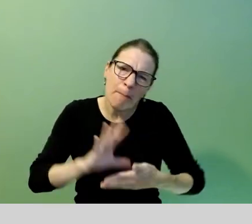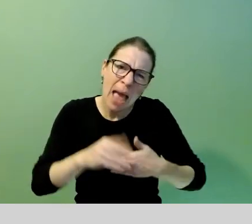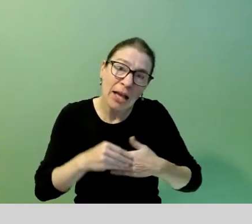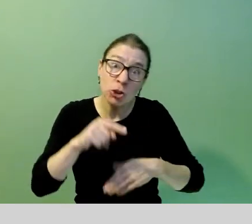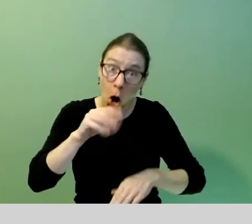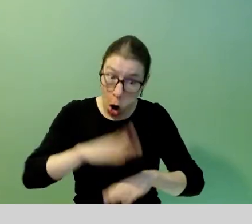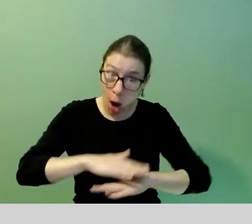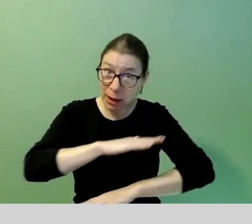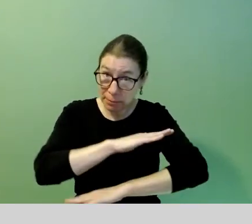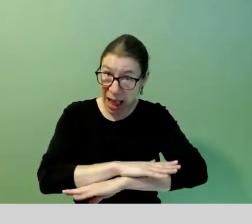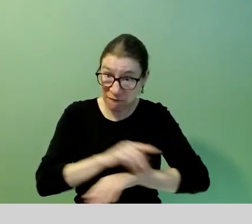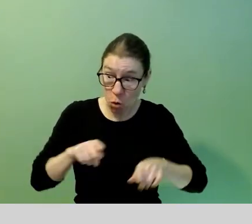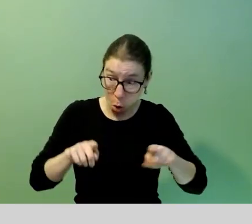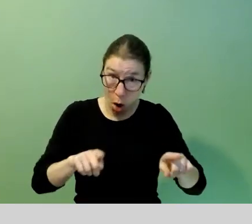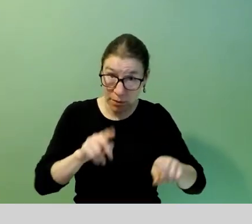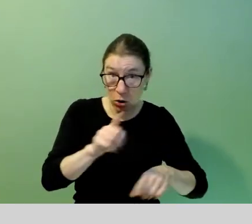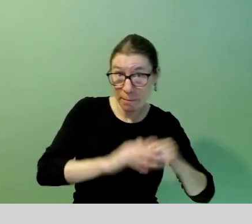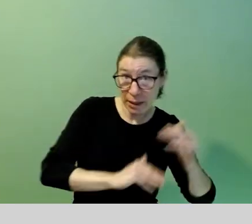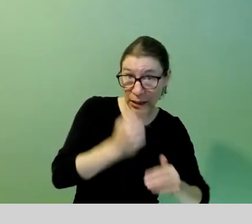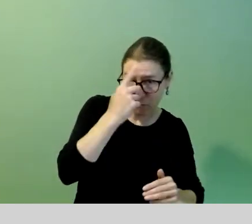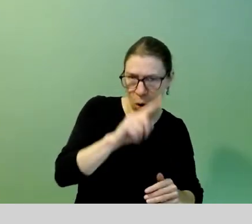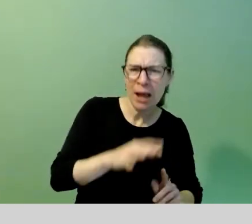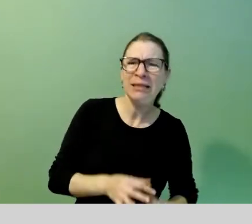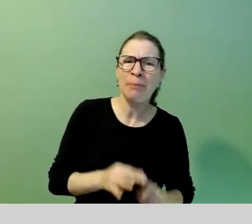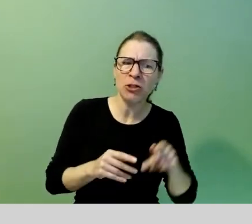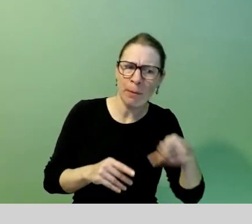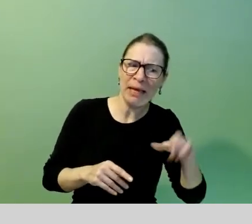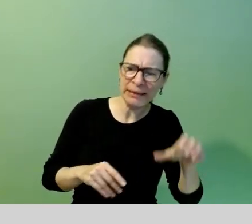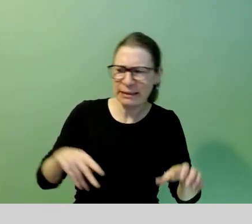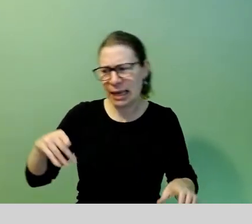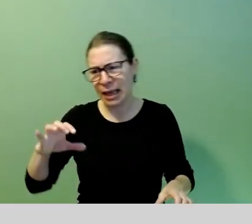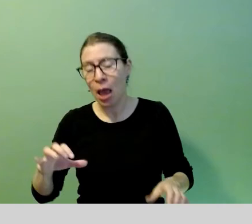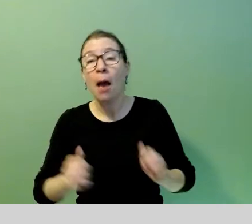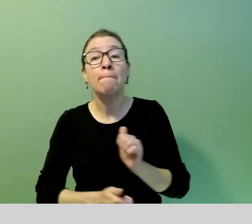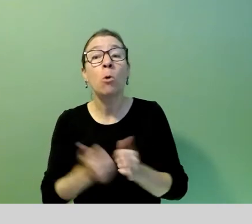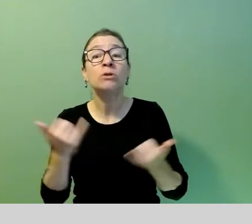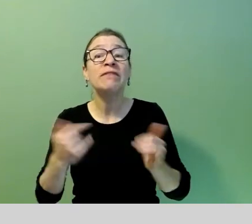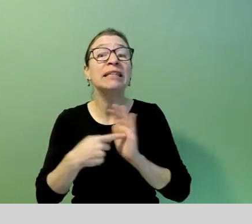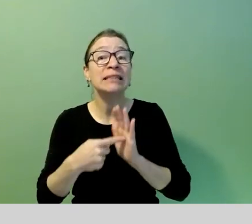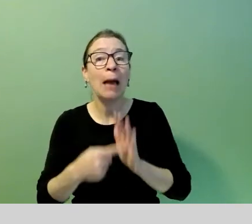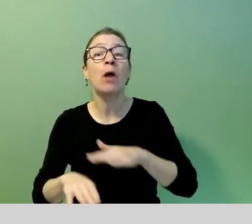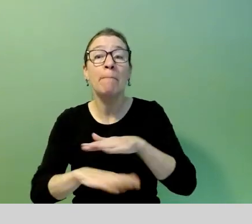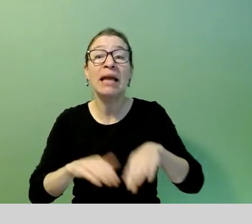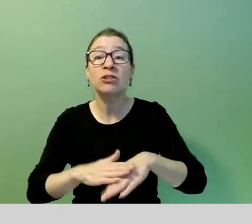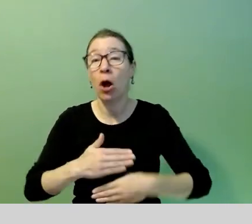especially for the PC platforms. Most of these examples are based on windows, So keep that in mind as we move on.